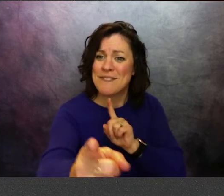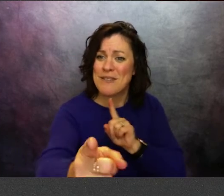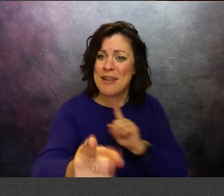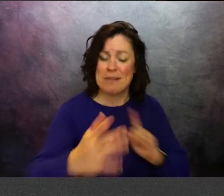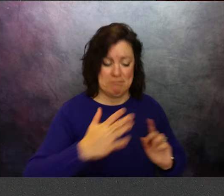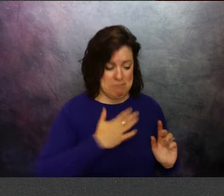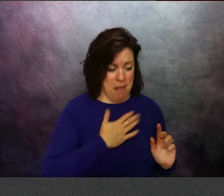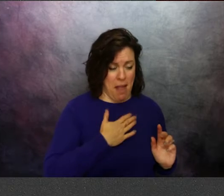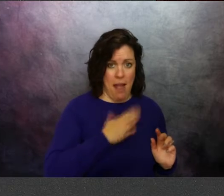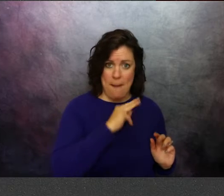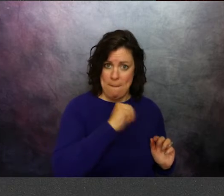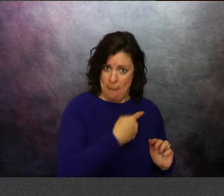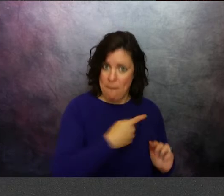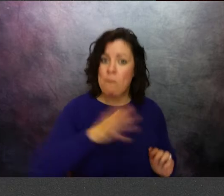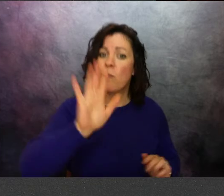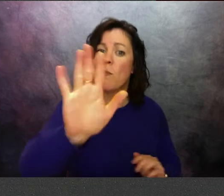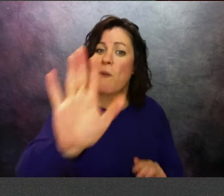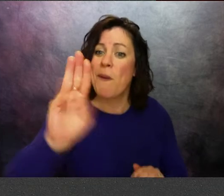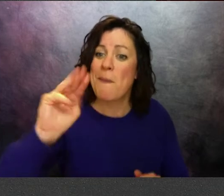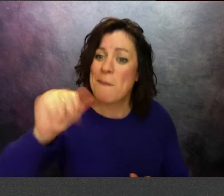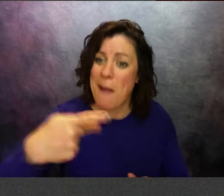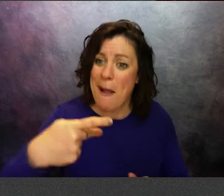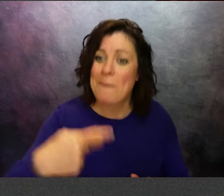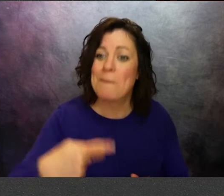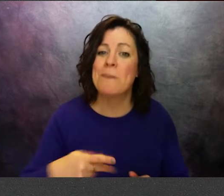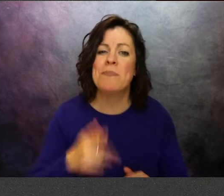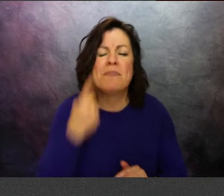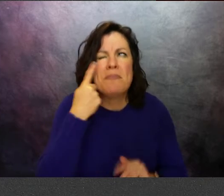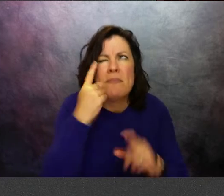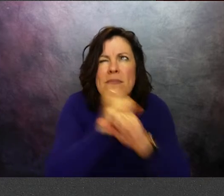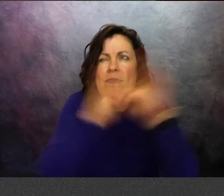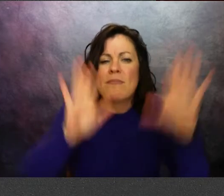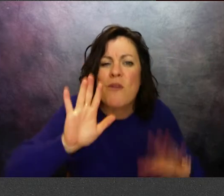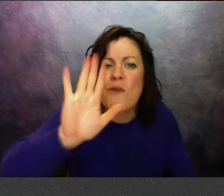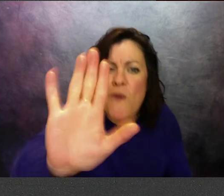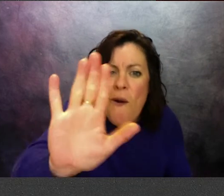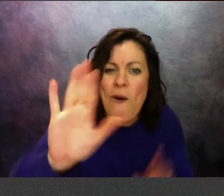So think about where in your room do you sleep? Where is it?